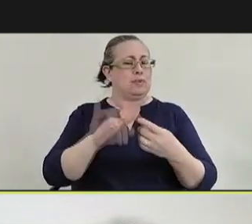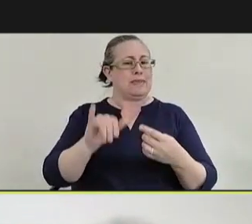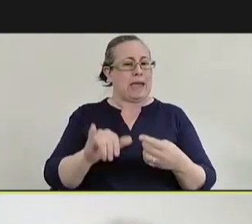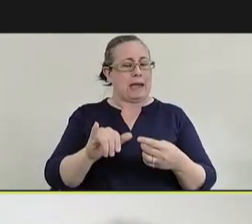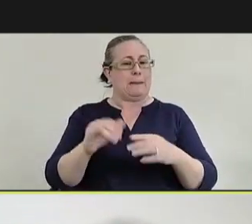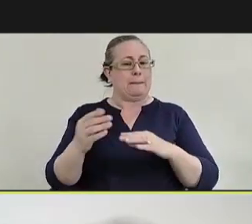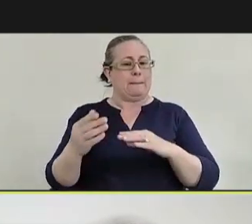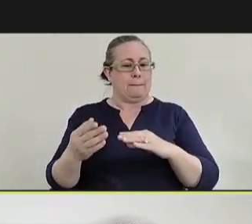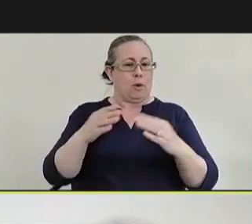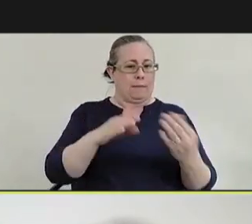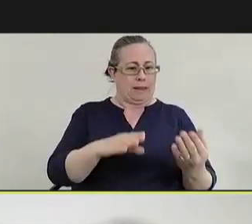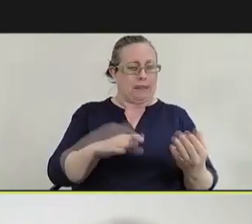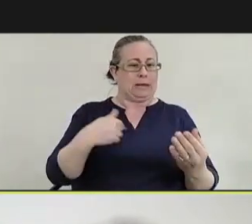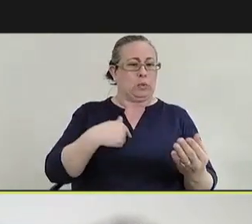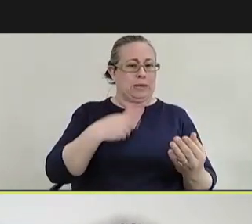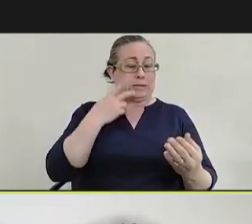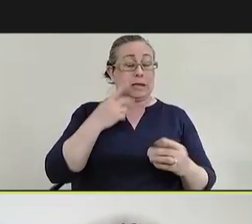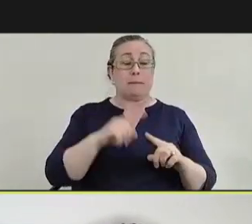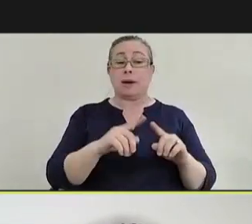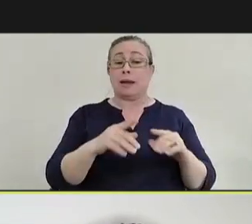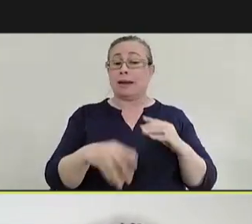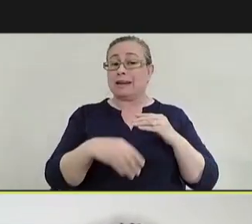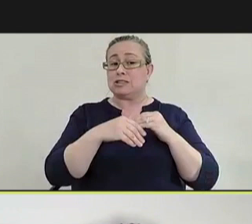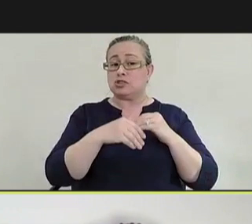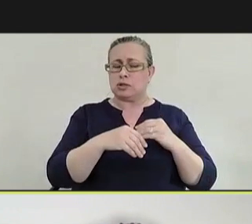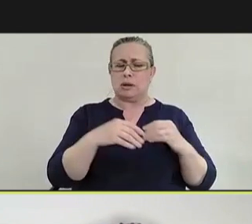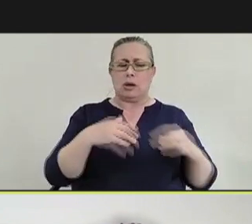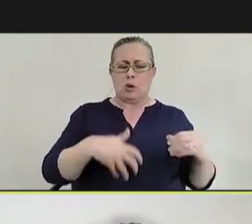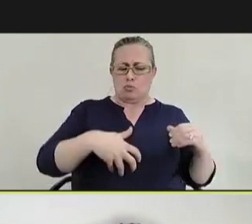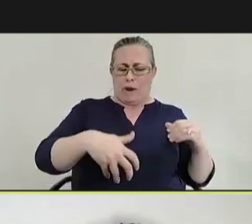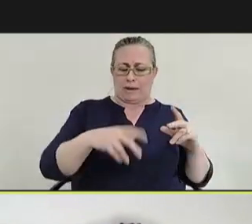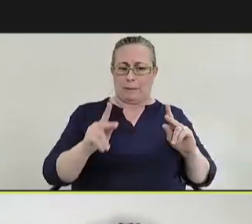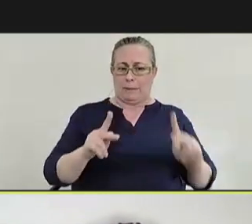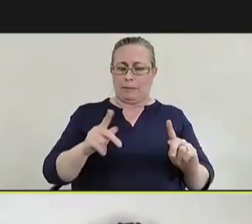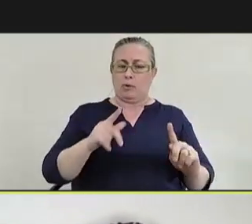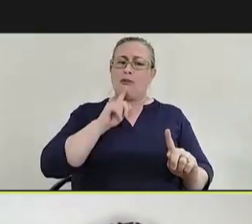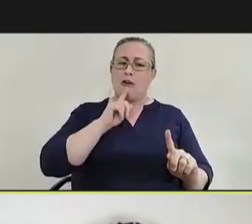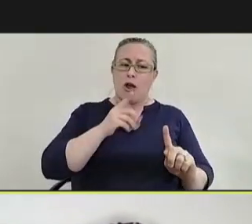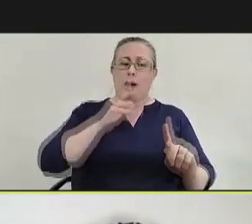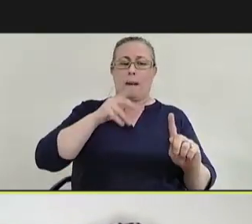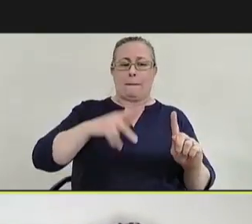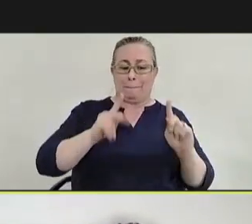In addition, though, pregnant people are people who happen to be pregnant,